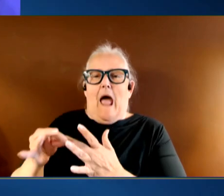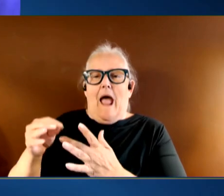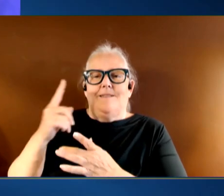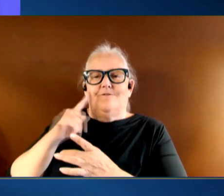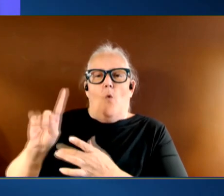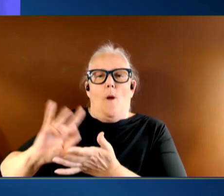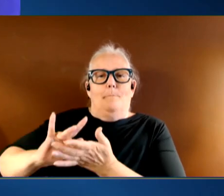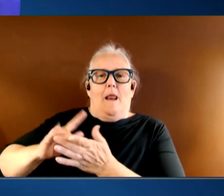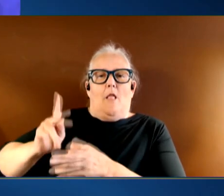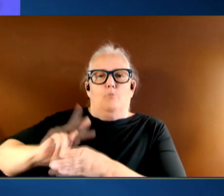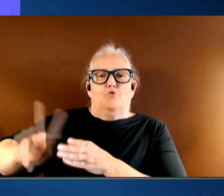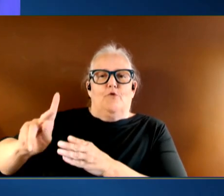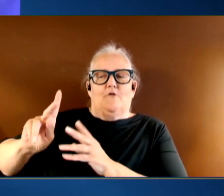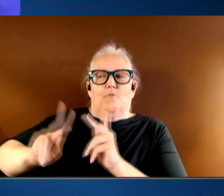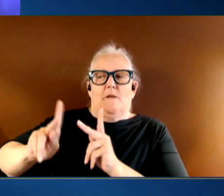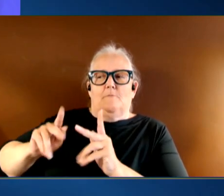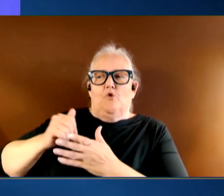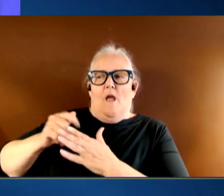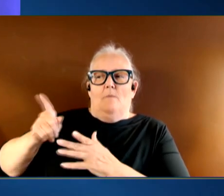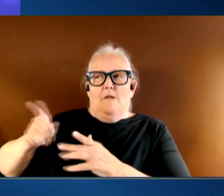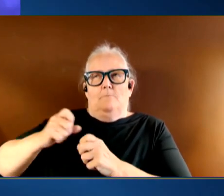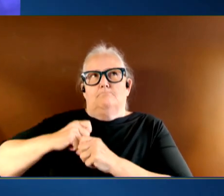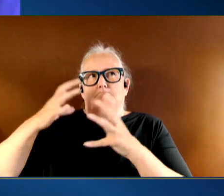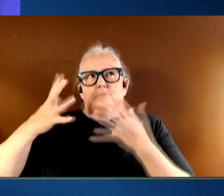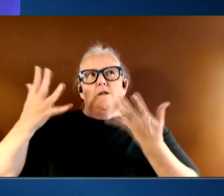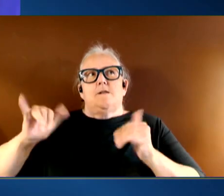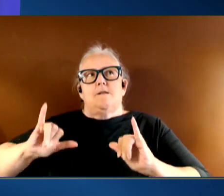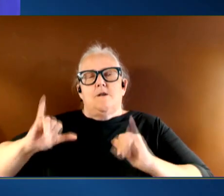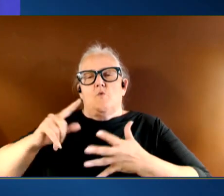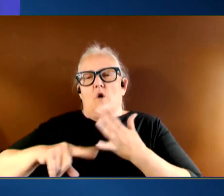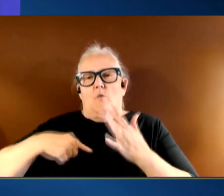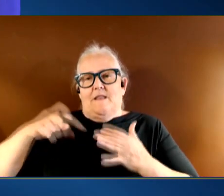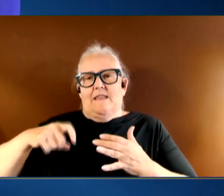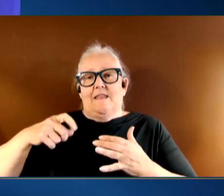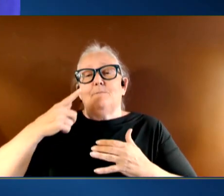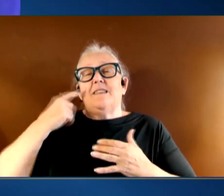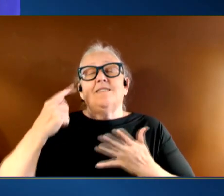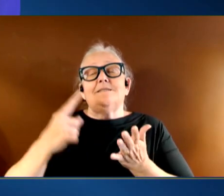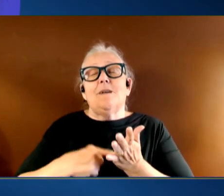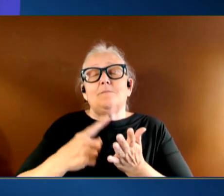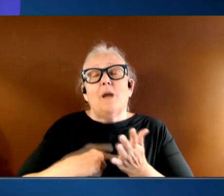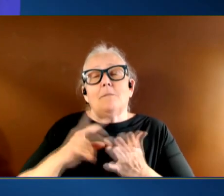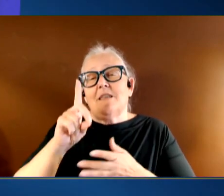them understand what we need. Because sometimes, our disability process isn't always exactly